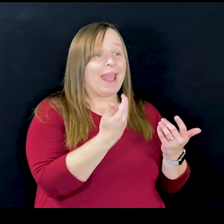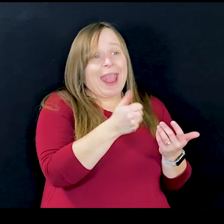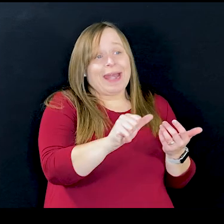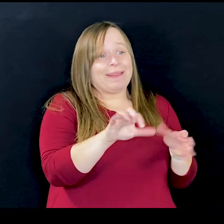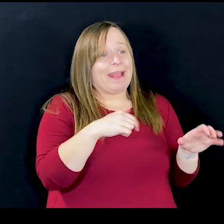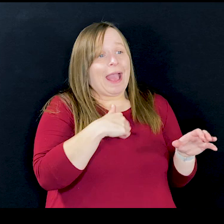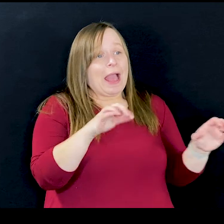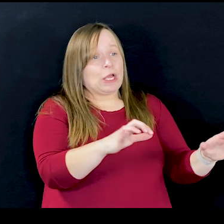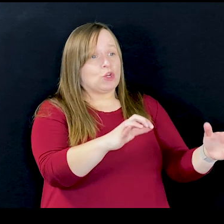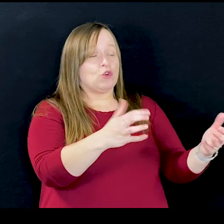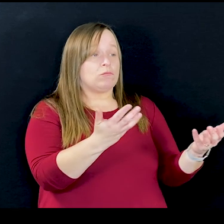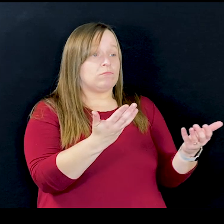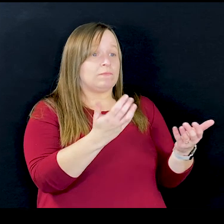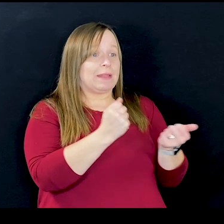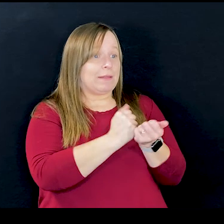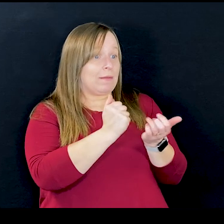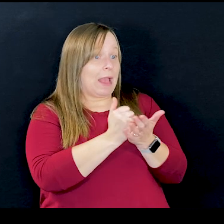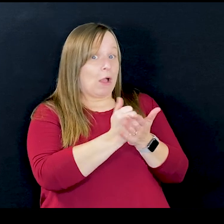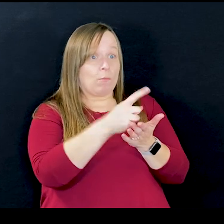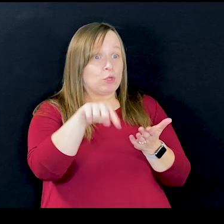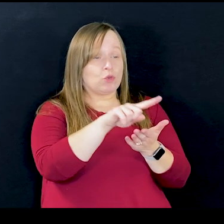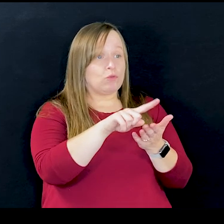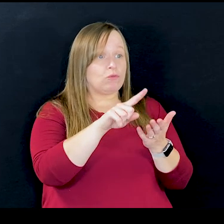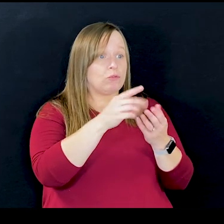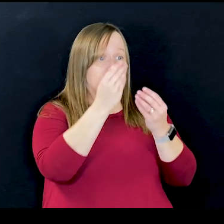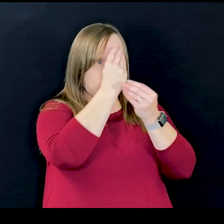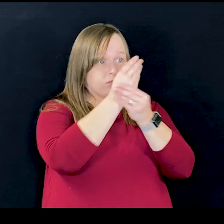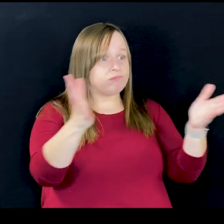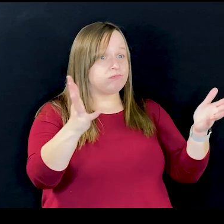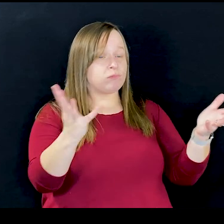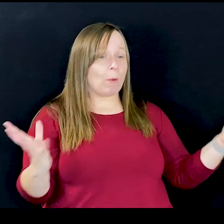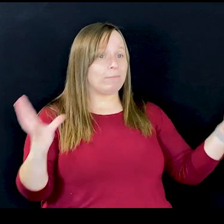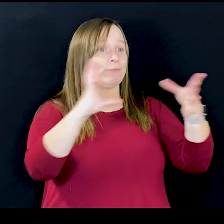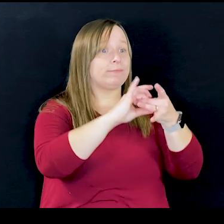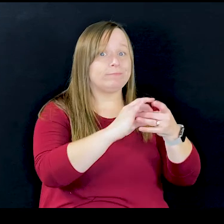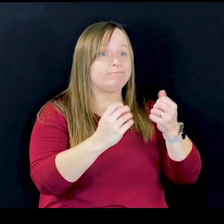And anything I can do to help you guys get the word out or bridge that gap,